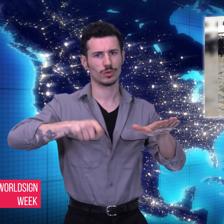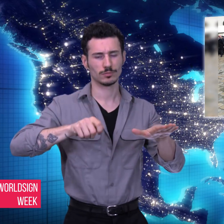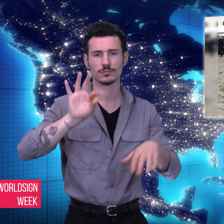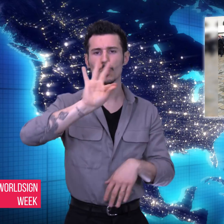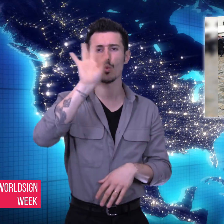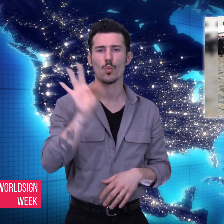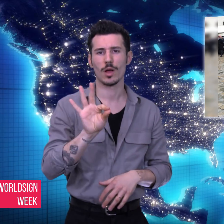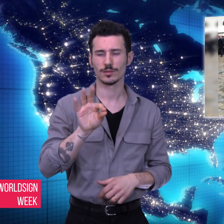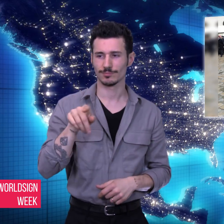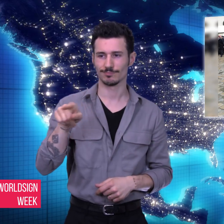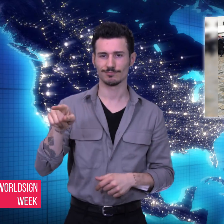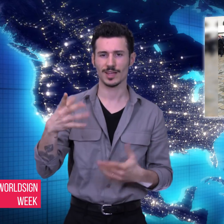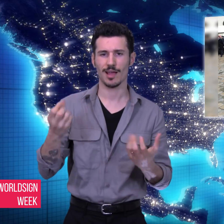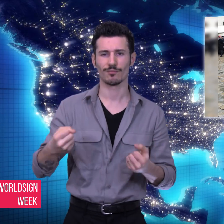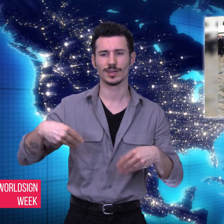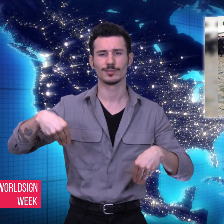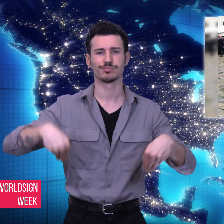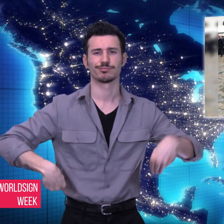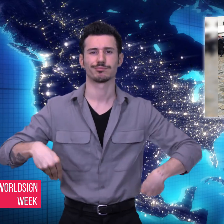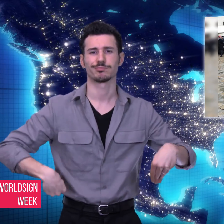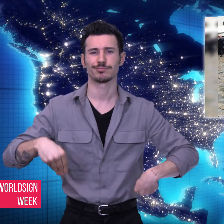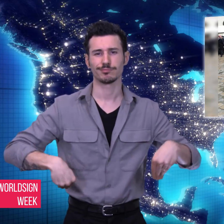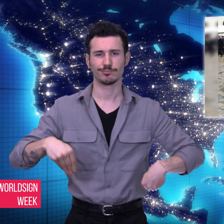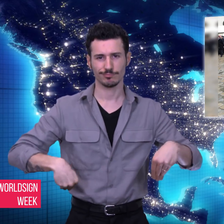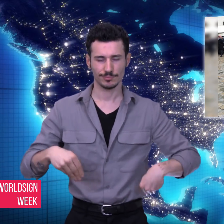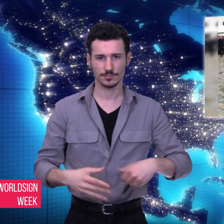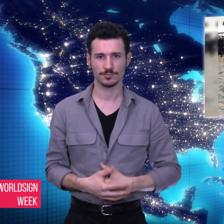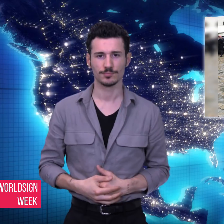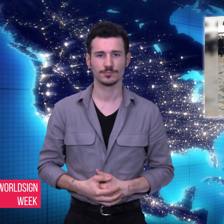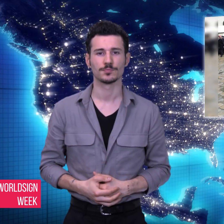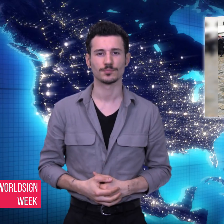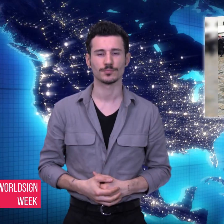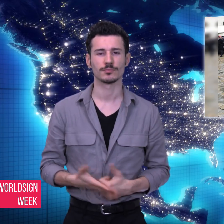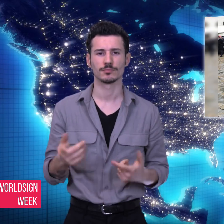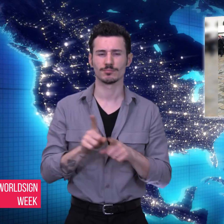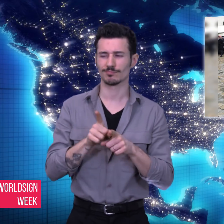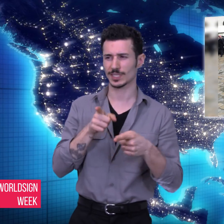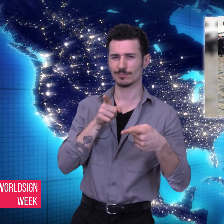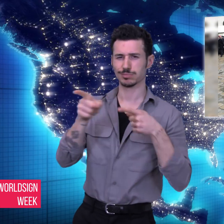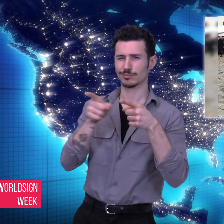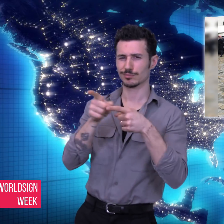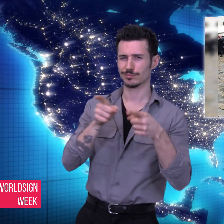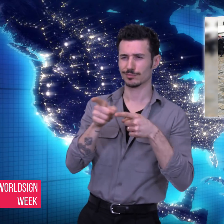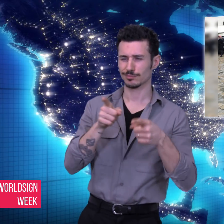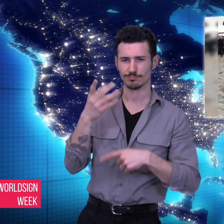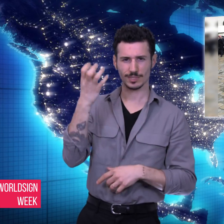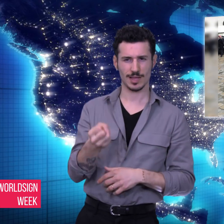a judge last Thursday to stand trial on